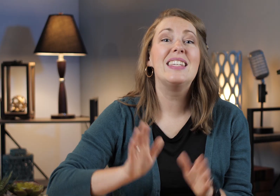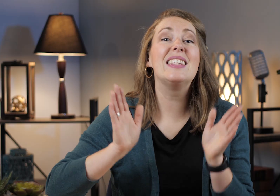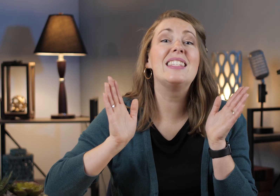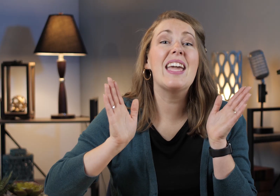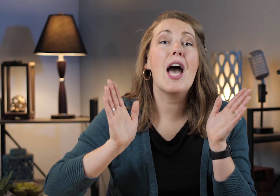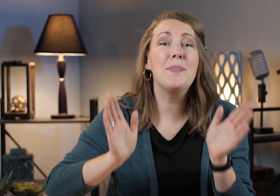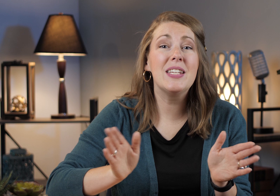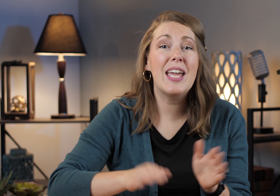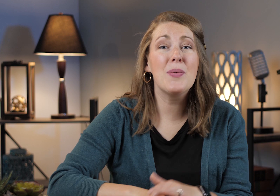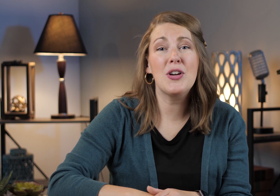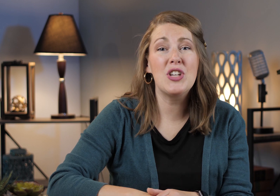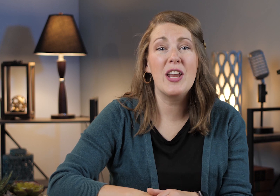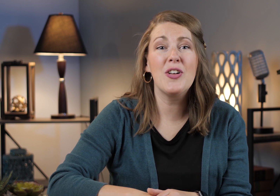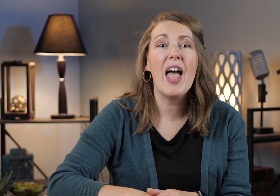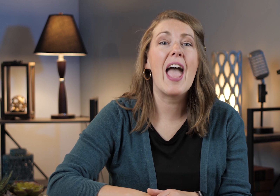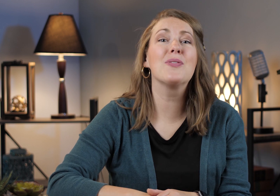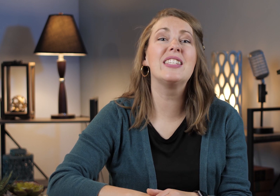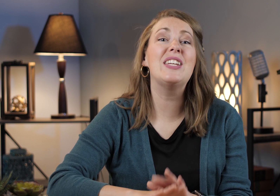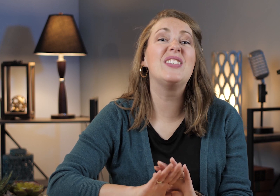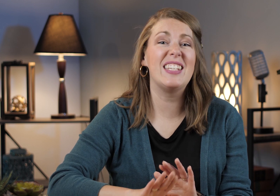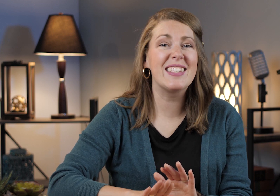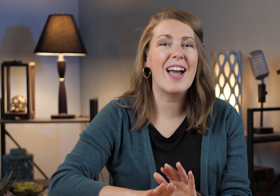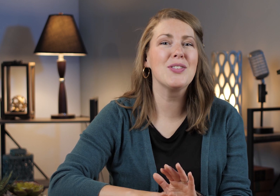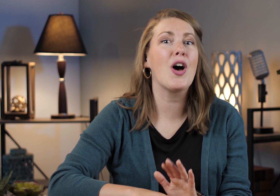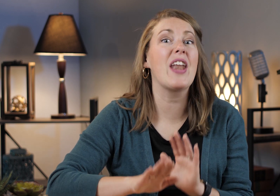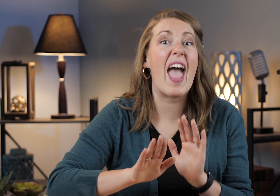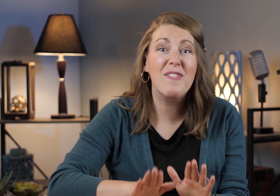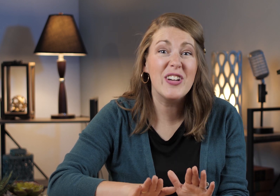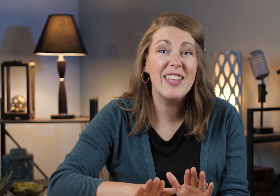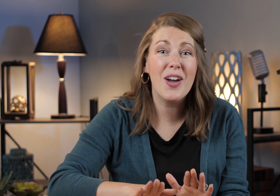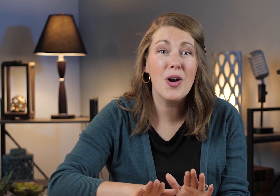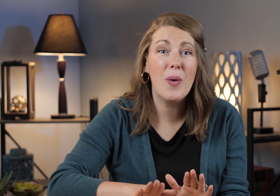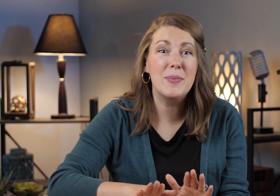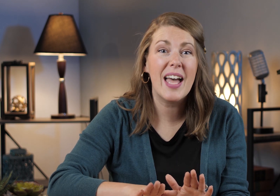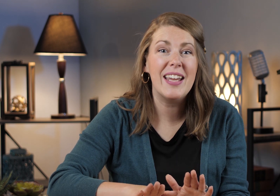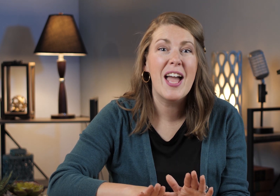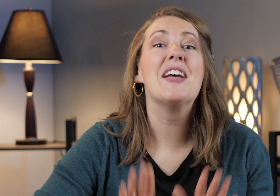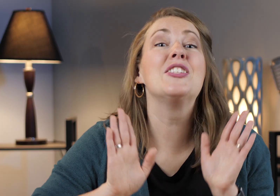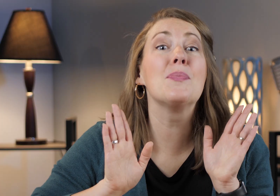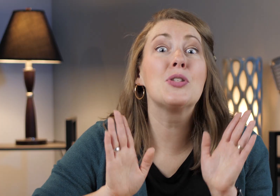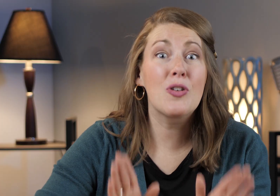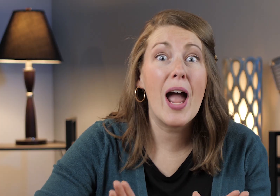to stay up to date with our channel and receive discounts on everything on our website subscribe